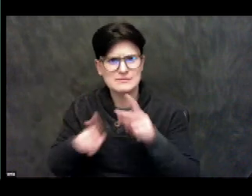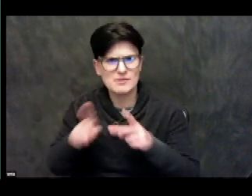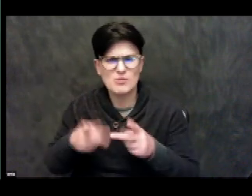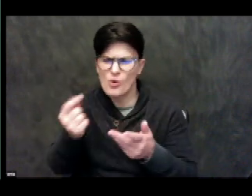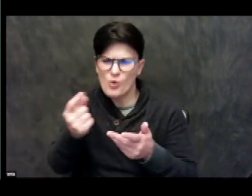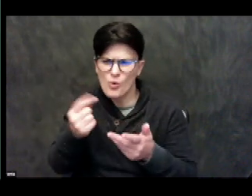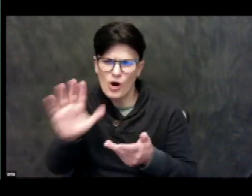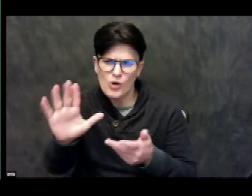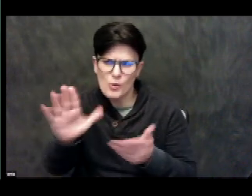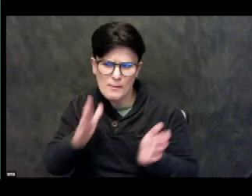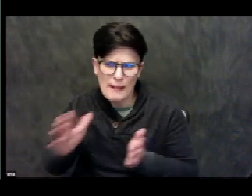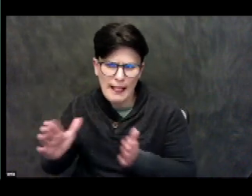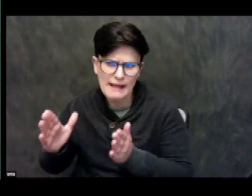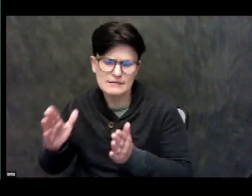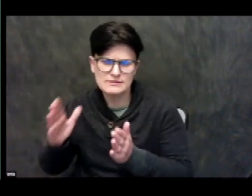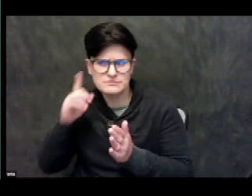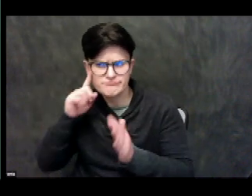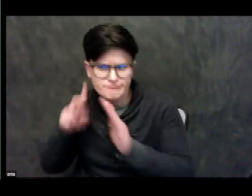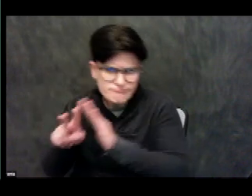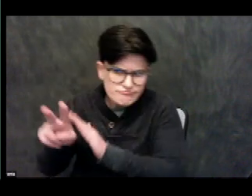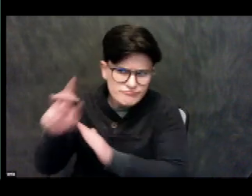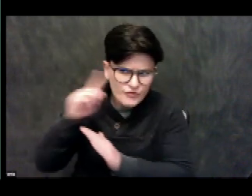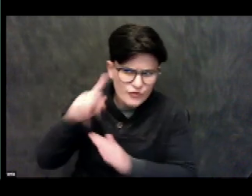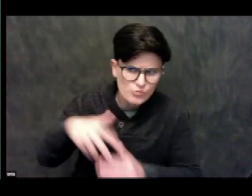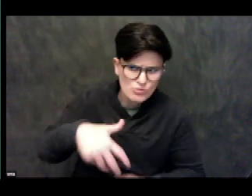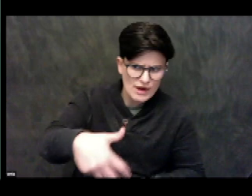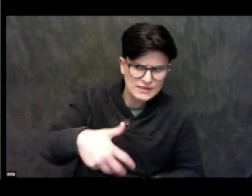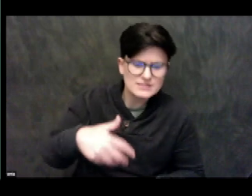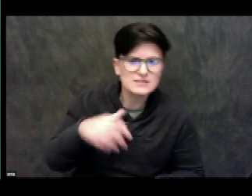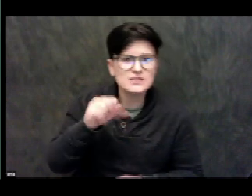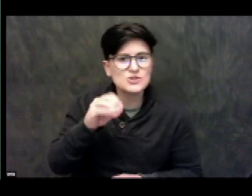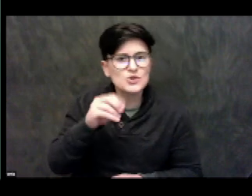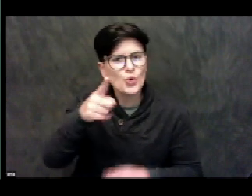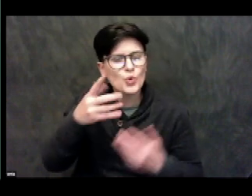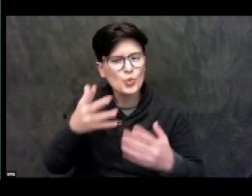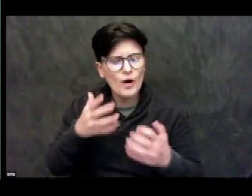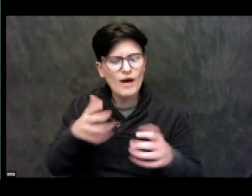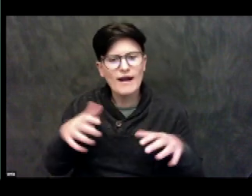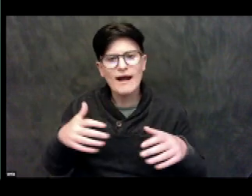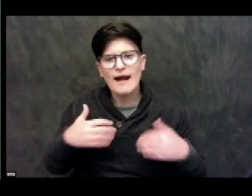Basically including preconception education for much wider swathe of potential patients